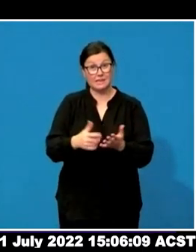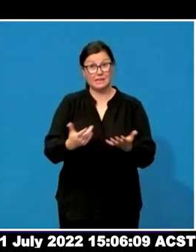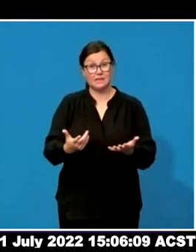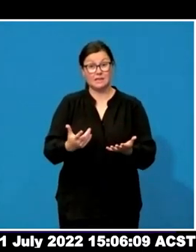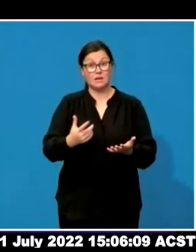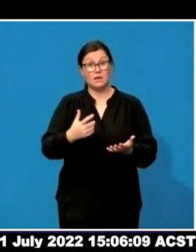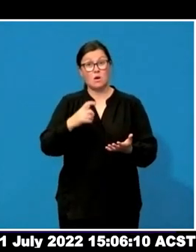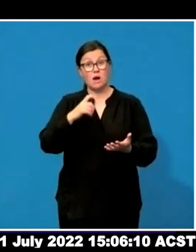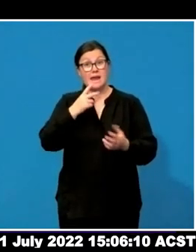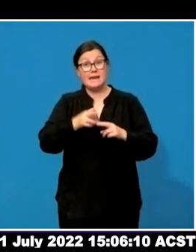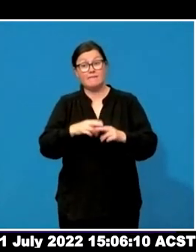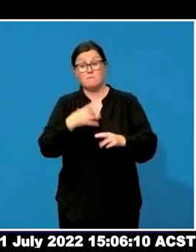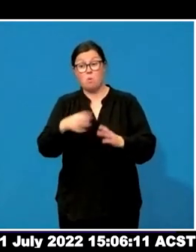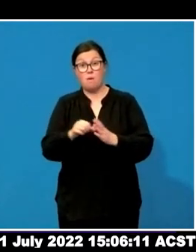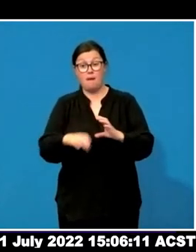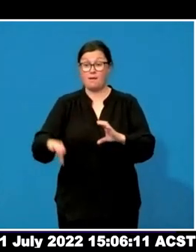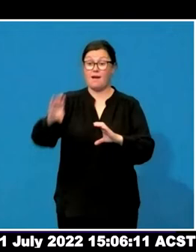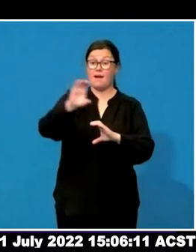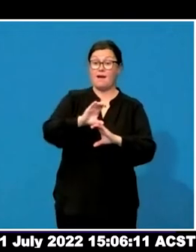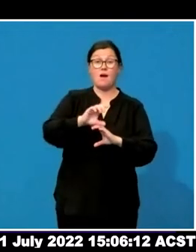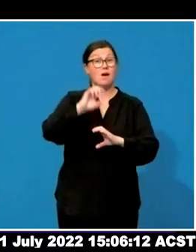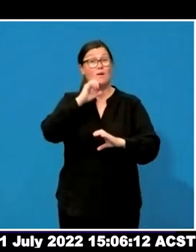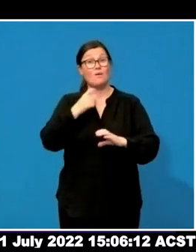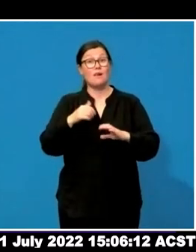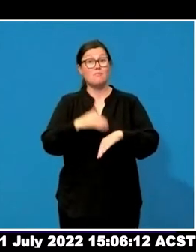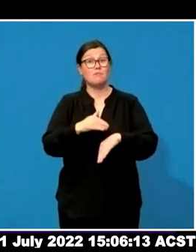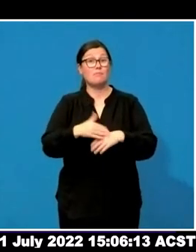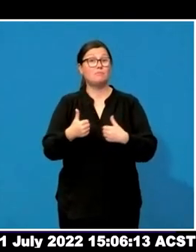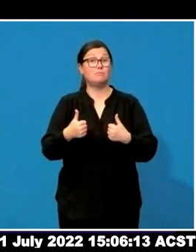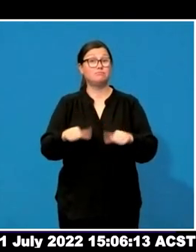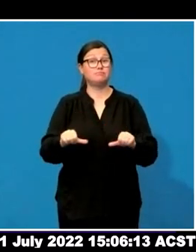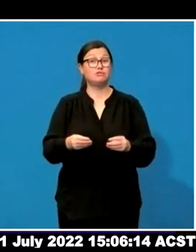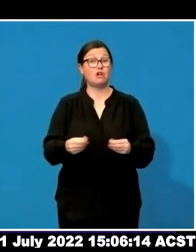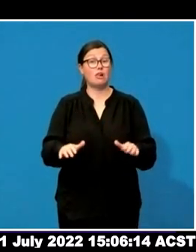Is that what you're saying? JOAN: It would solve the problem because it would provide